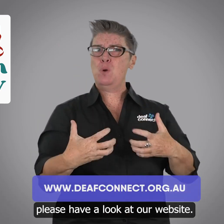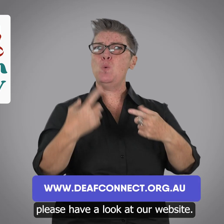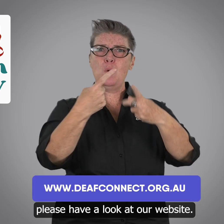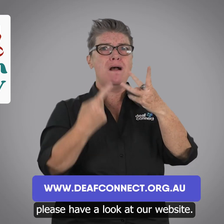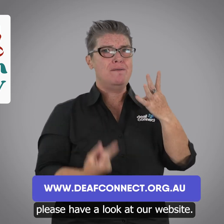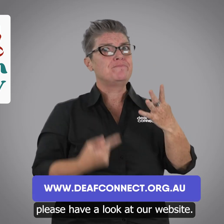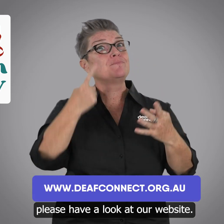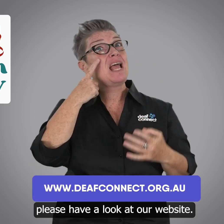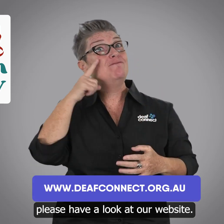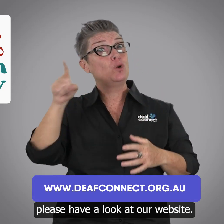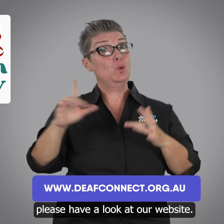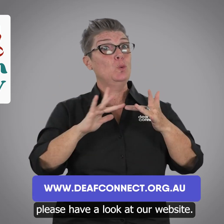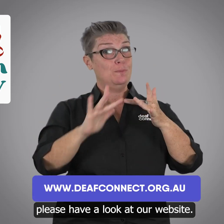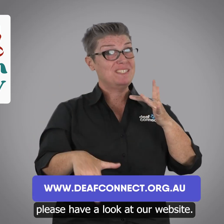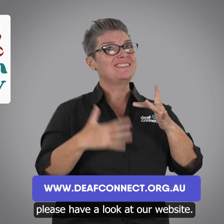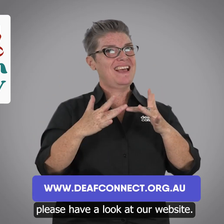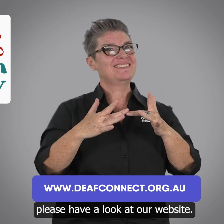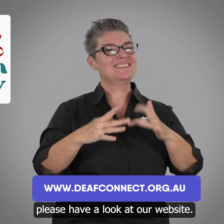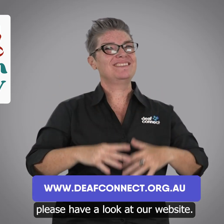please have a look at our website.